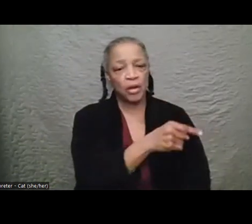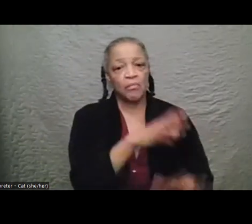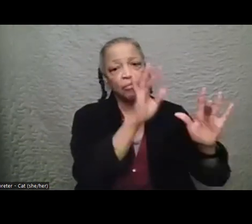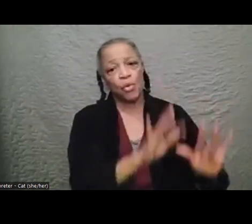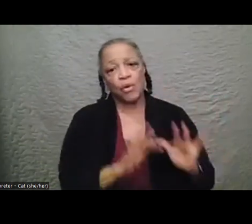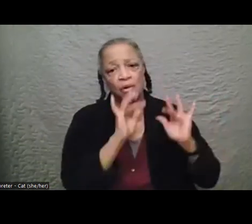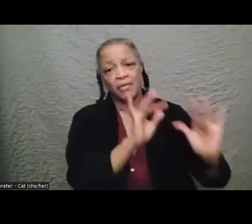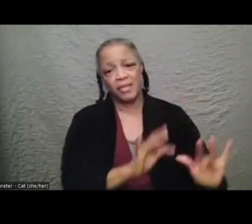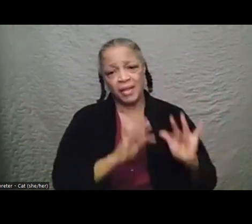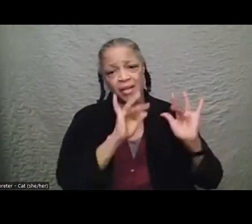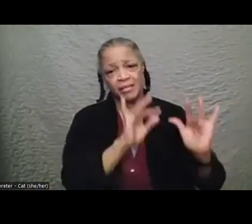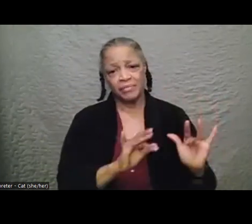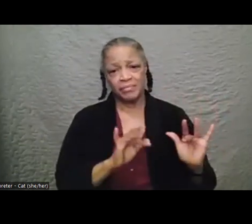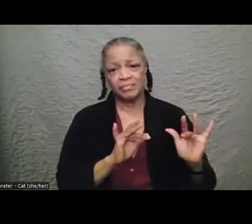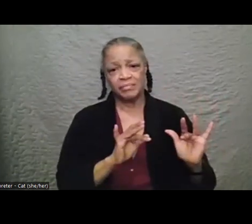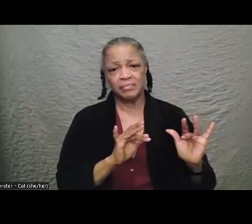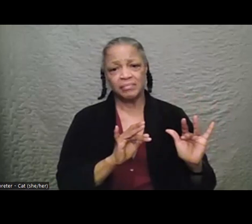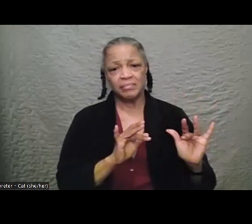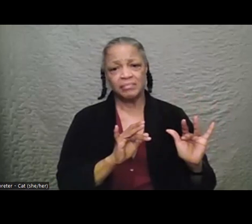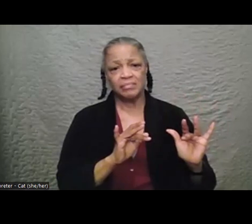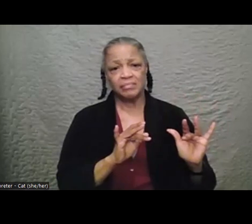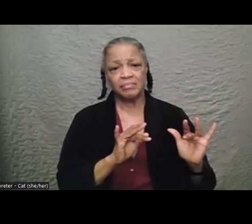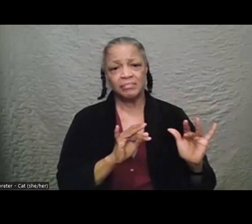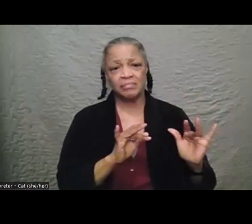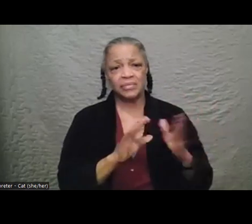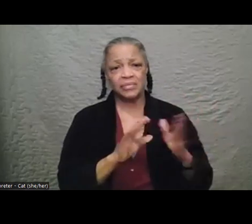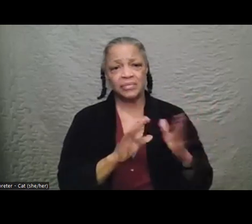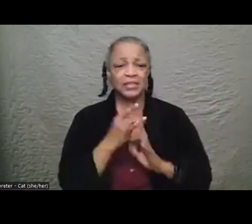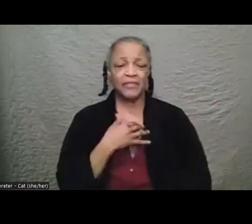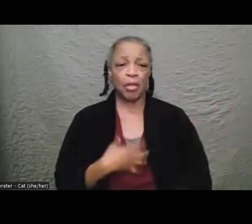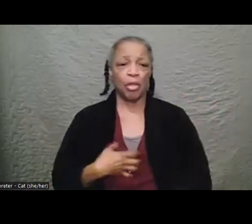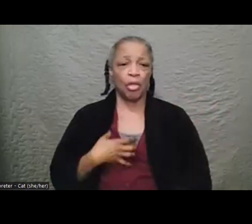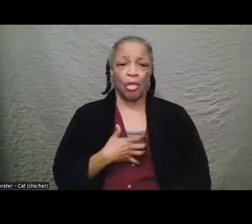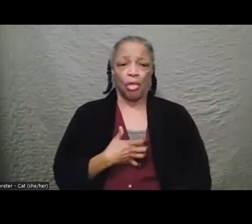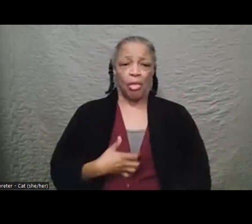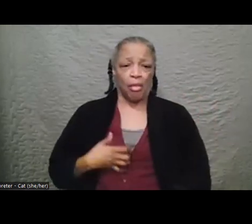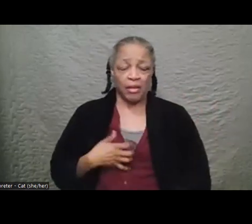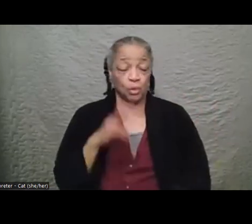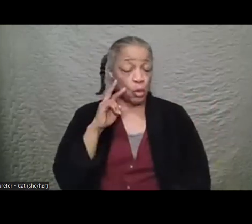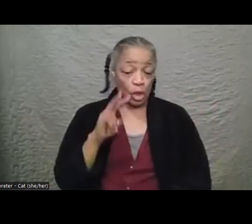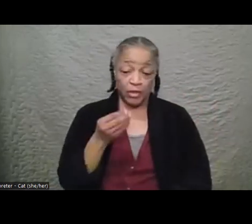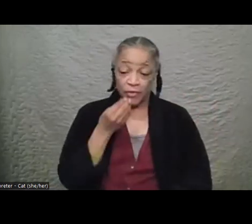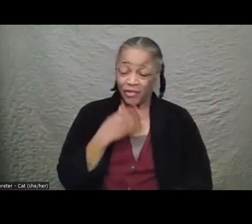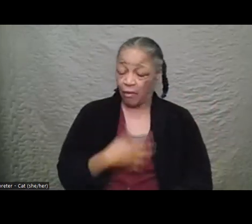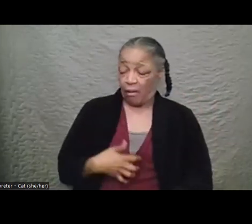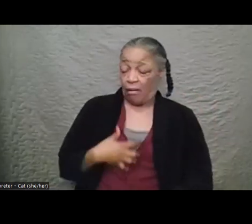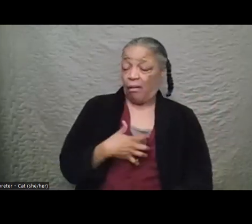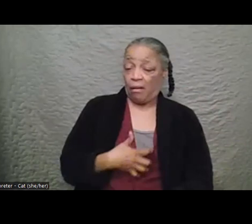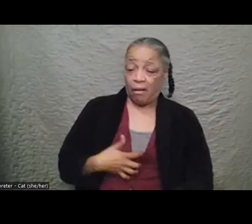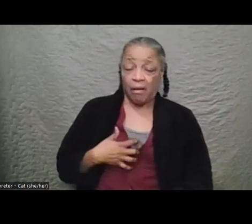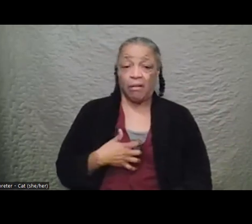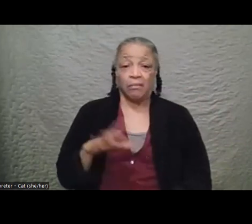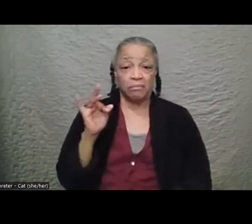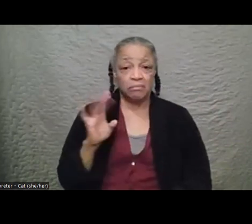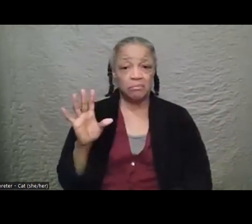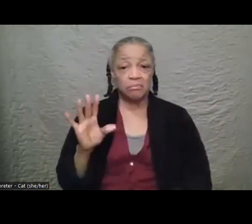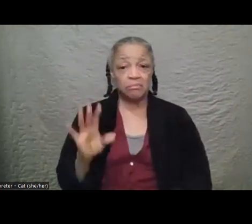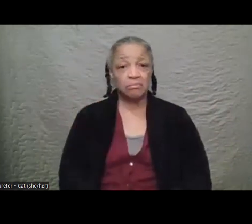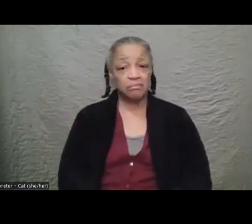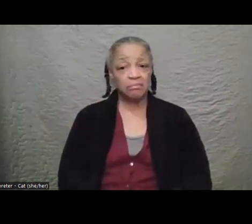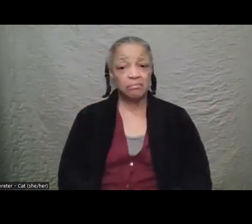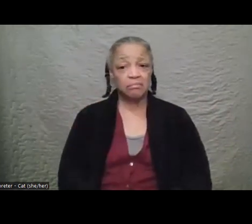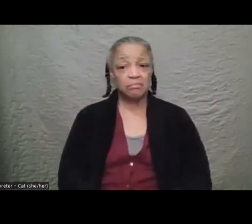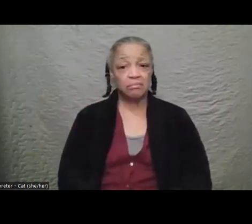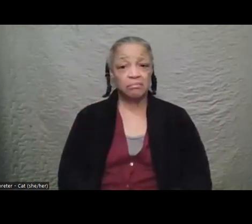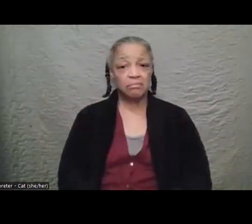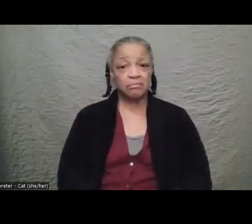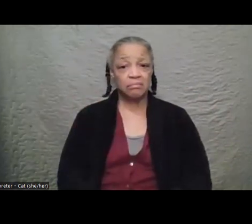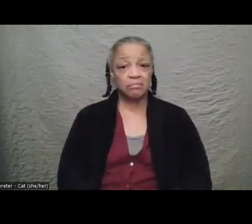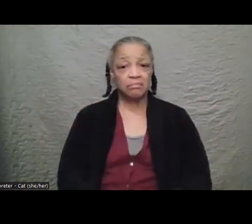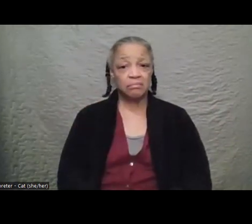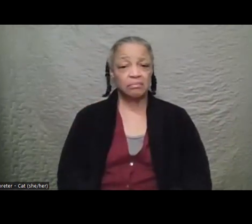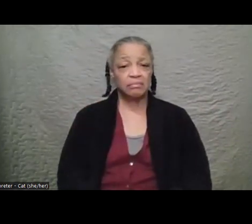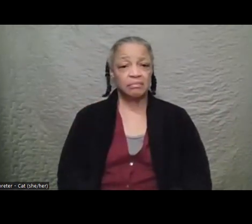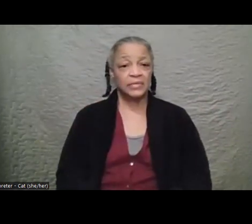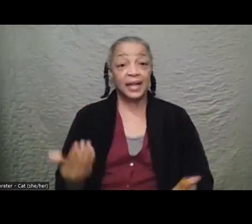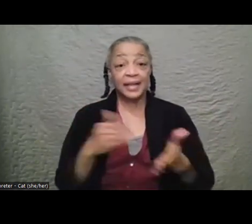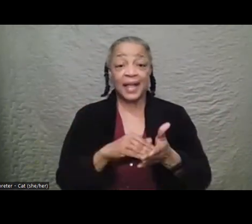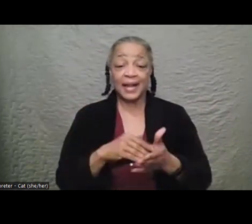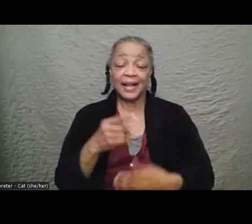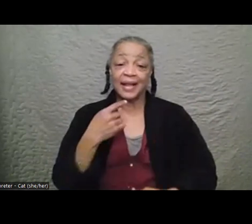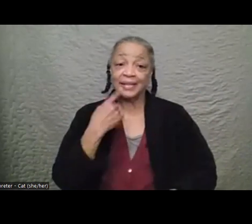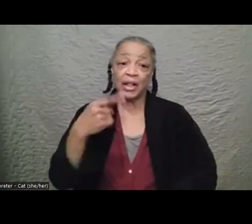She would just get nauseous by looking at the food . So again, I tell you all, if you